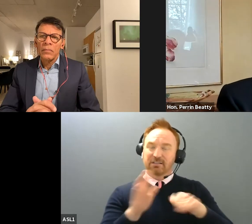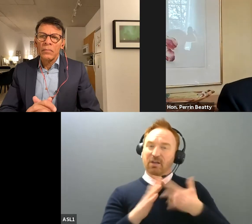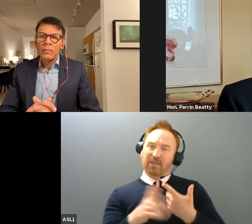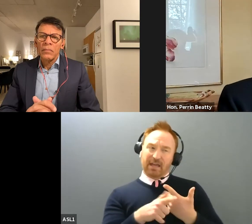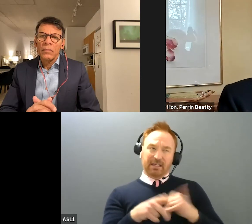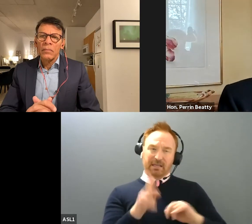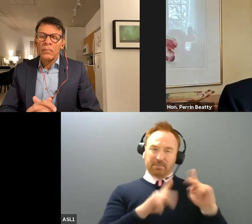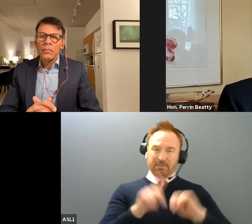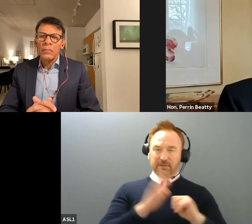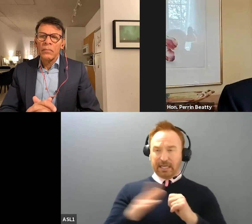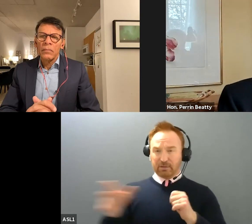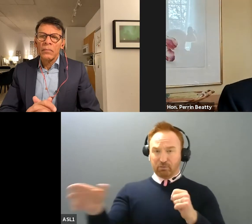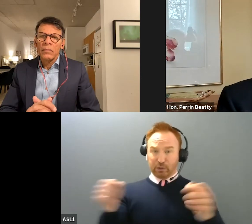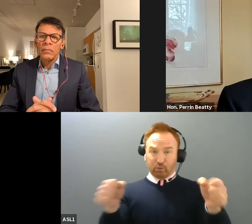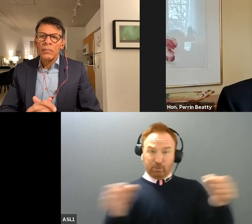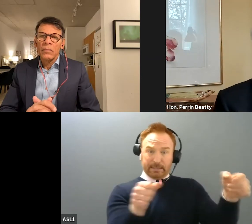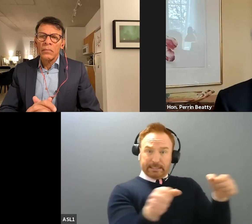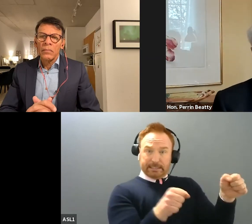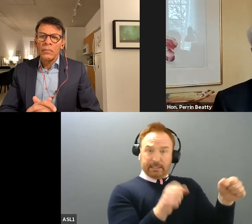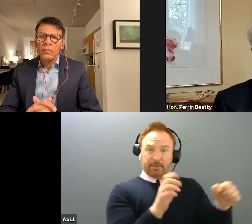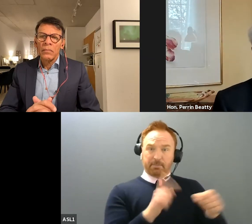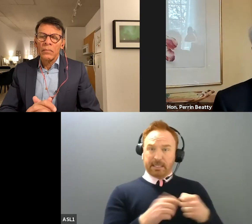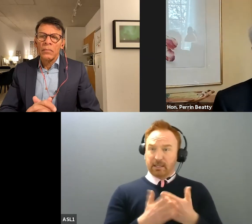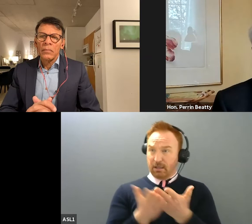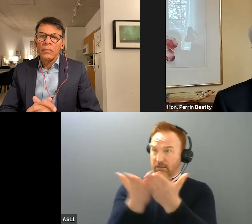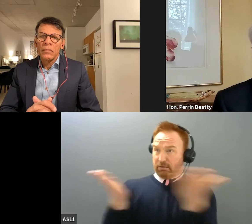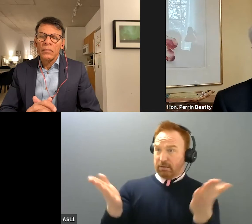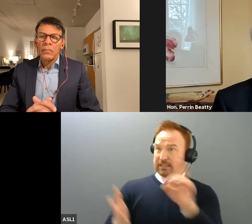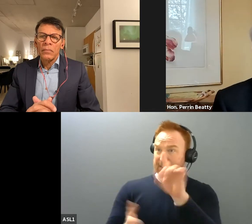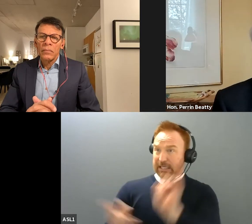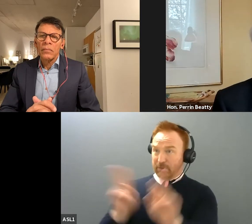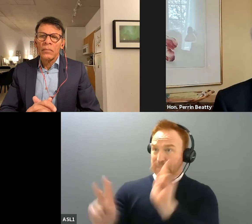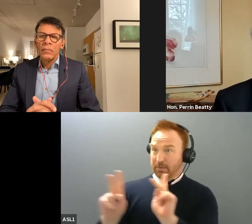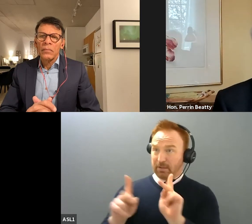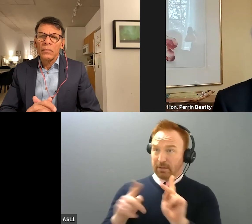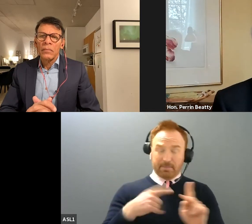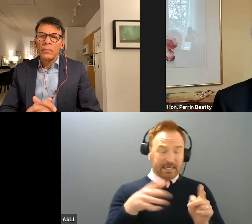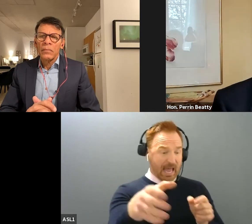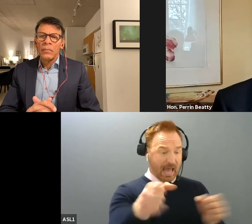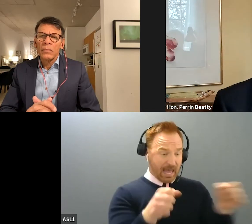in persons with disabilities and ensuring that we accommodate what their needs are. If there's one thing